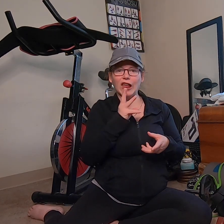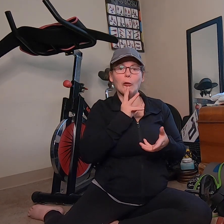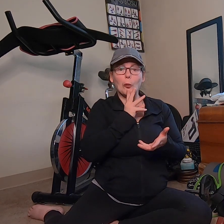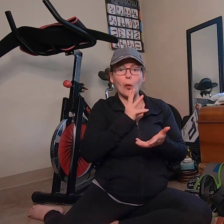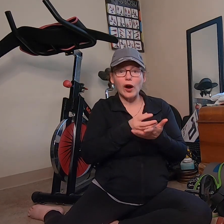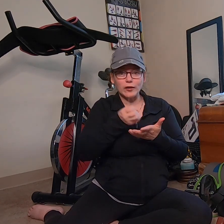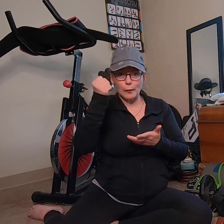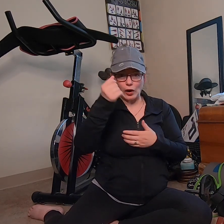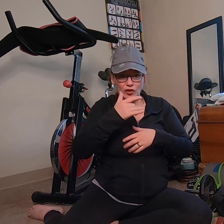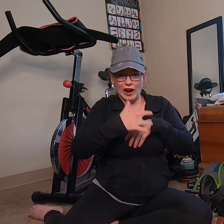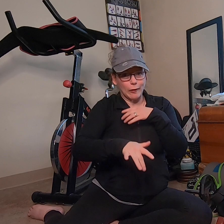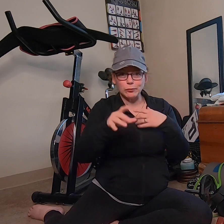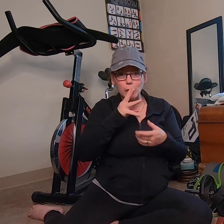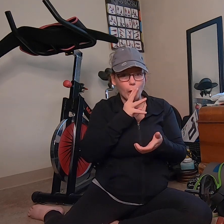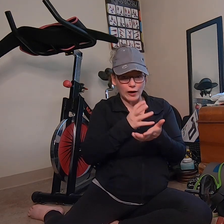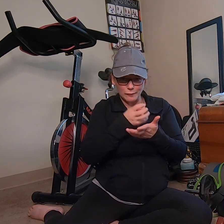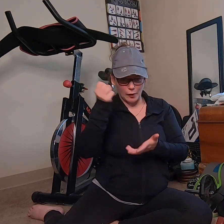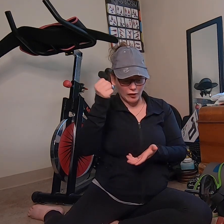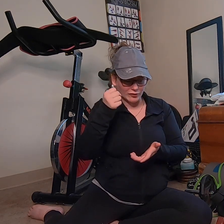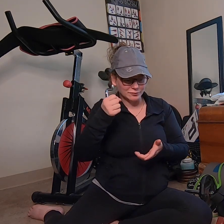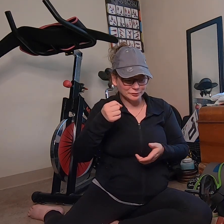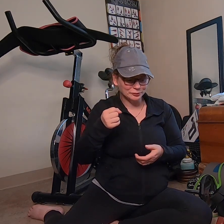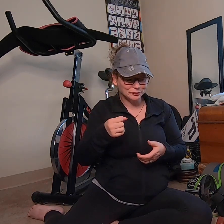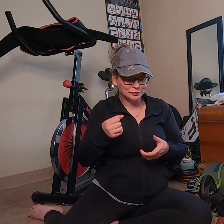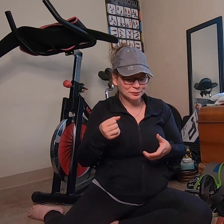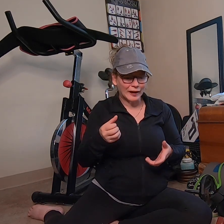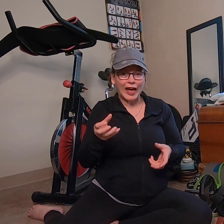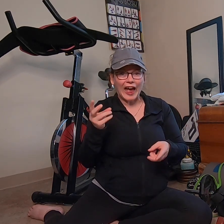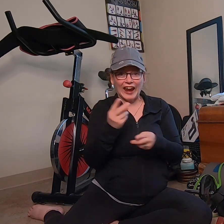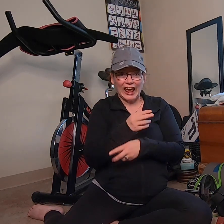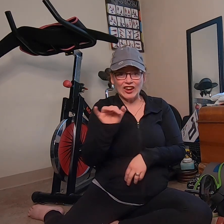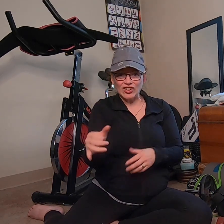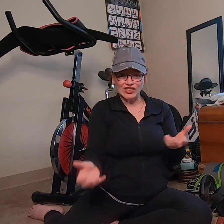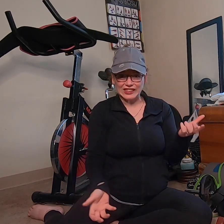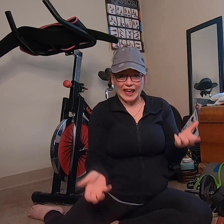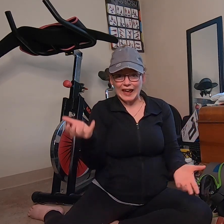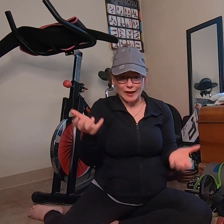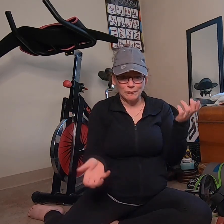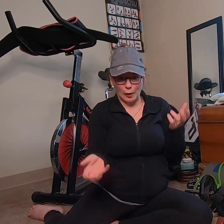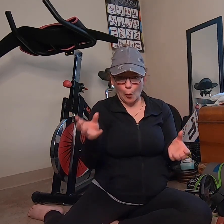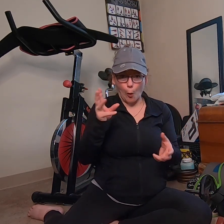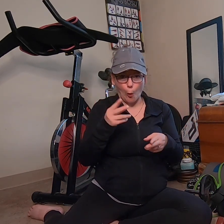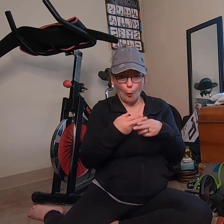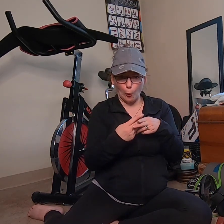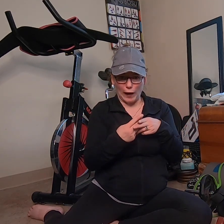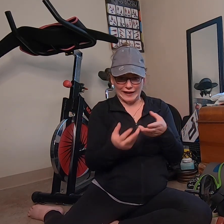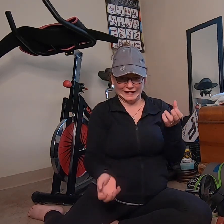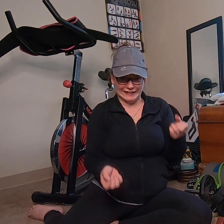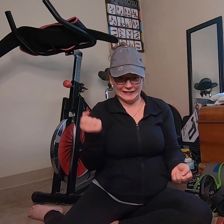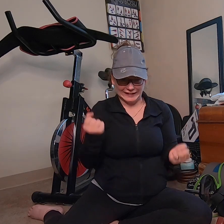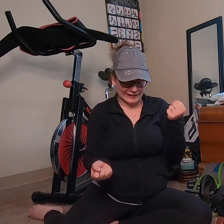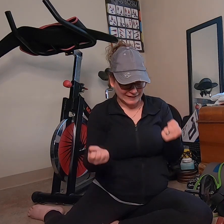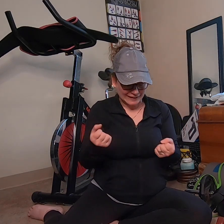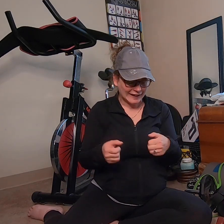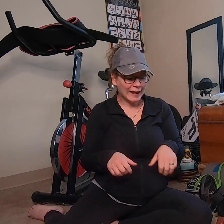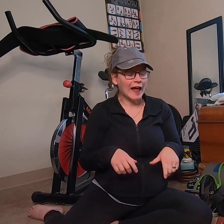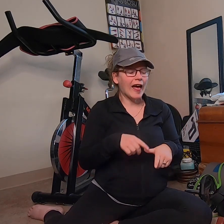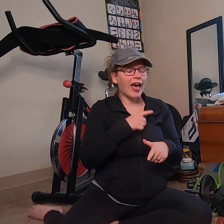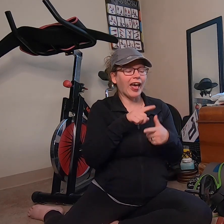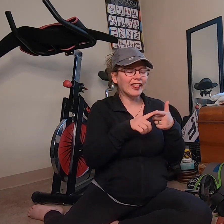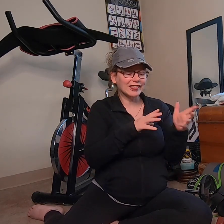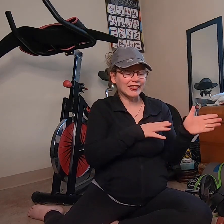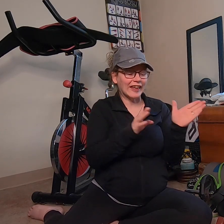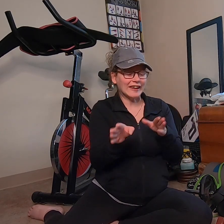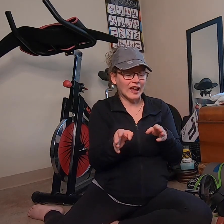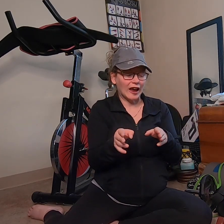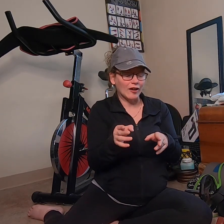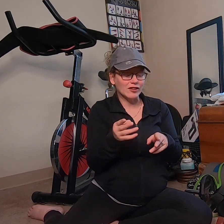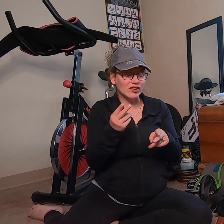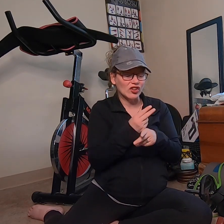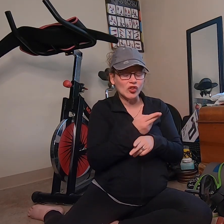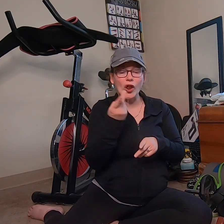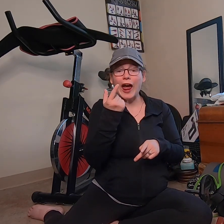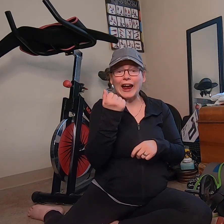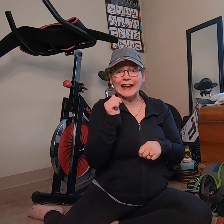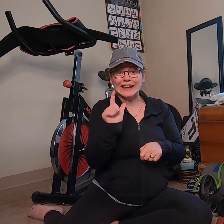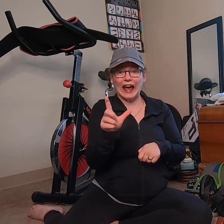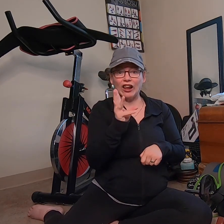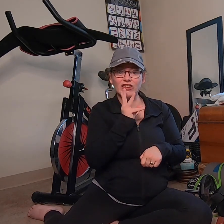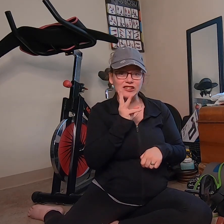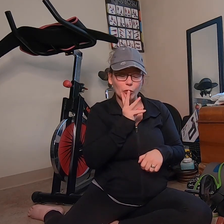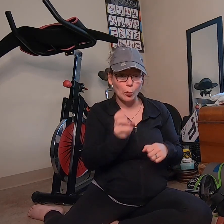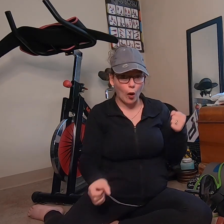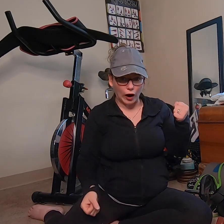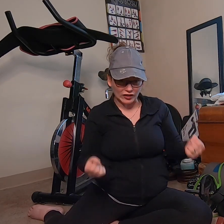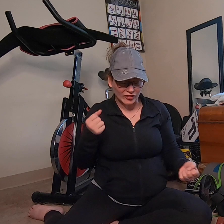like water bottle empty water bottle sand I used that as a weight and then I used gallons of water